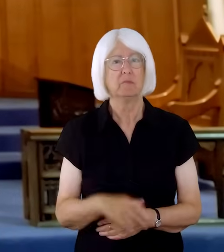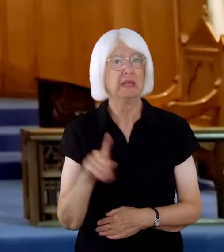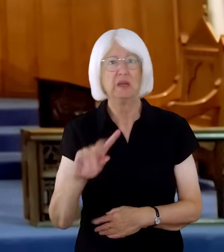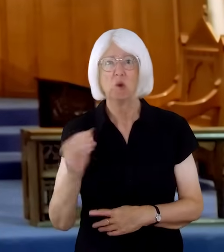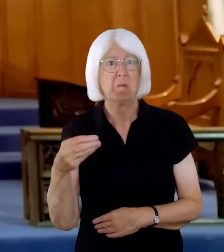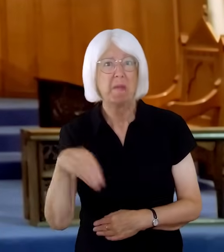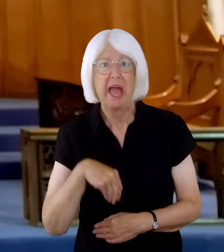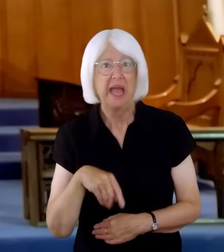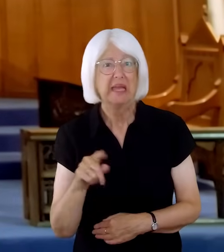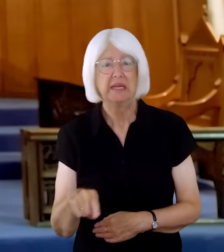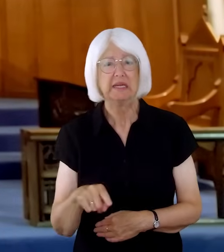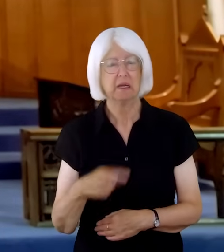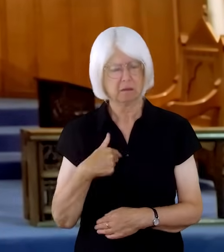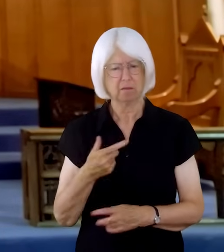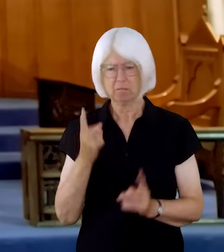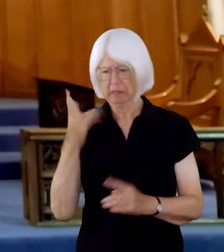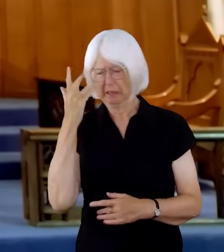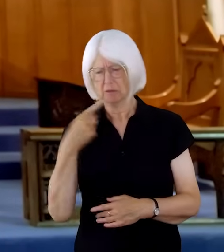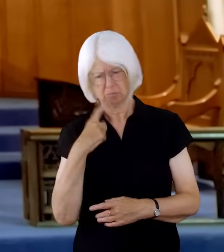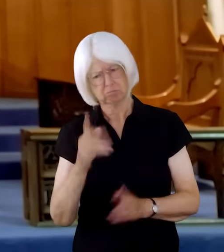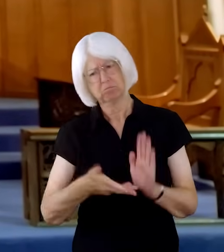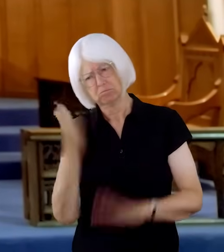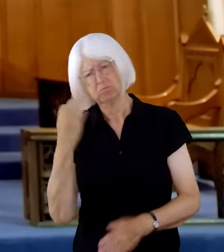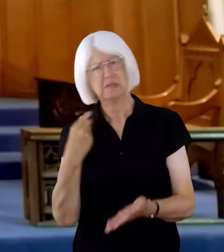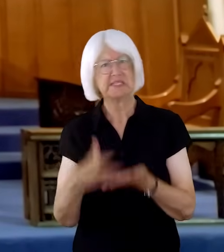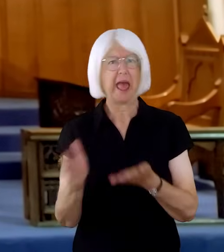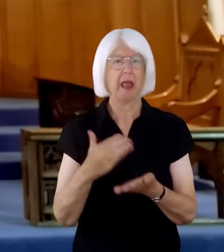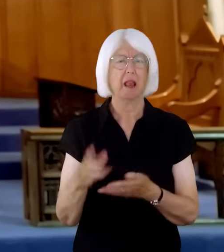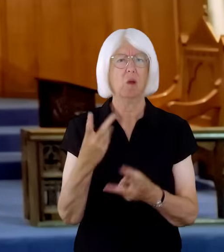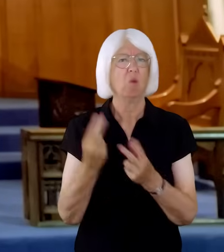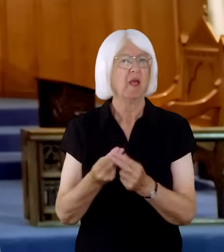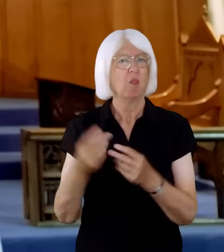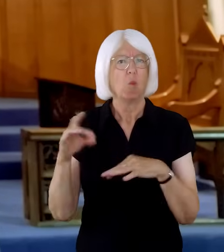And as he could not pay his lord ordered him to be sold together with his wife